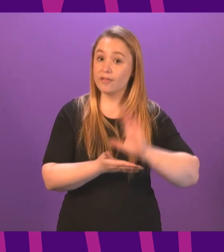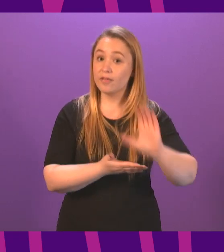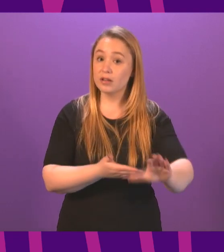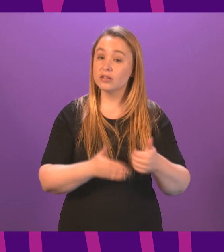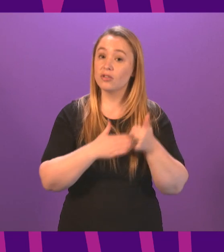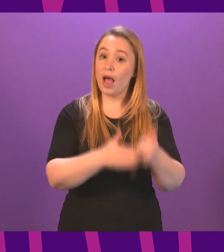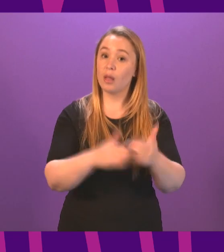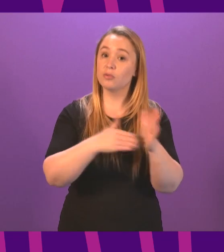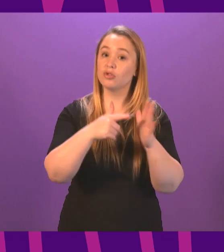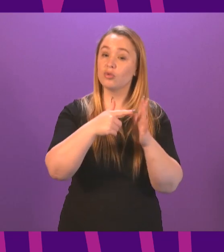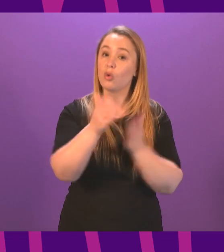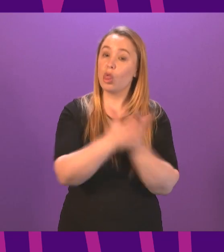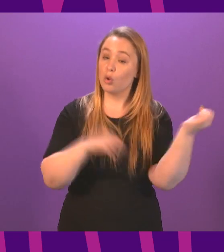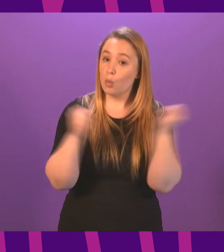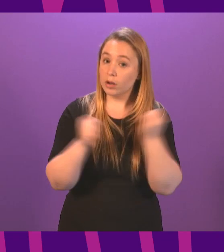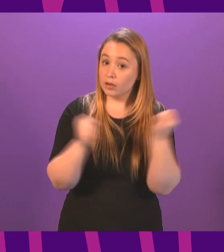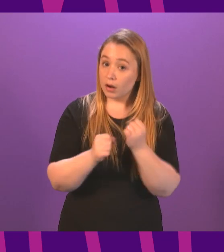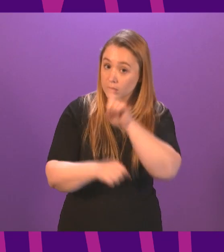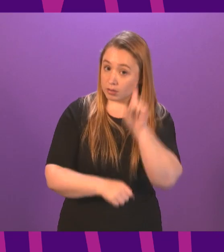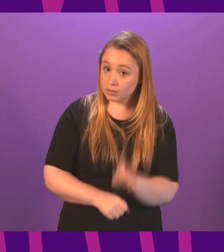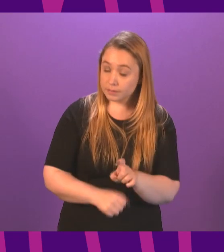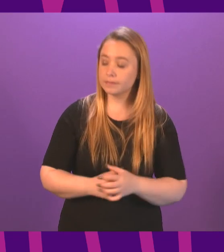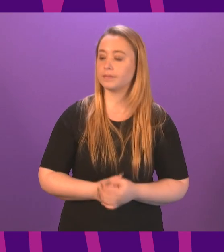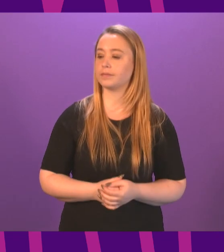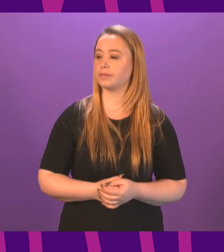The First Minister (Nicola Sturgeon): Of course, the Scottish Government did provide